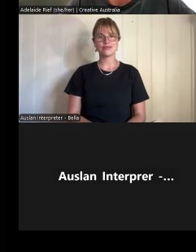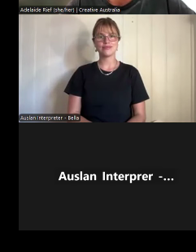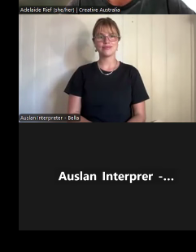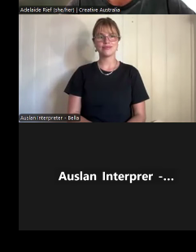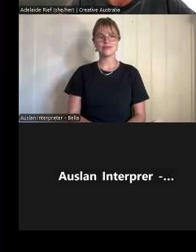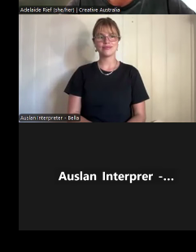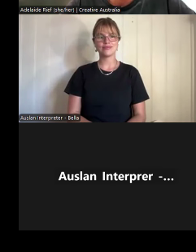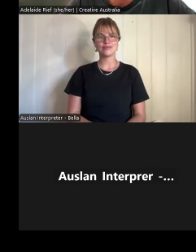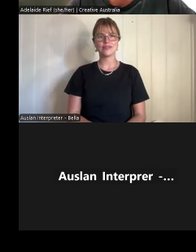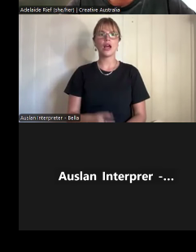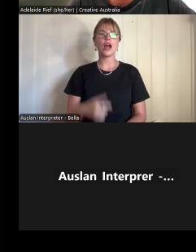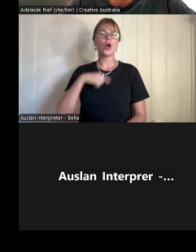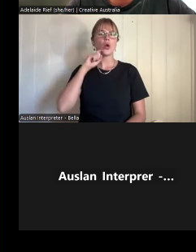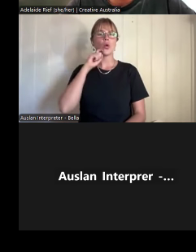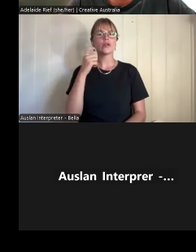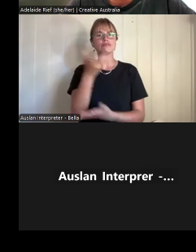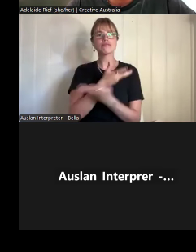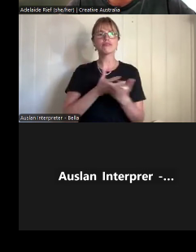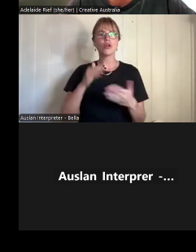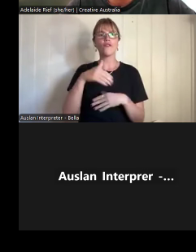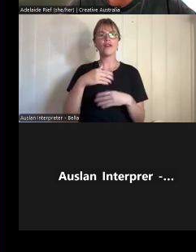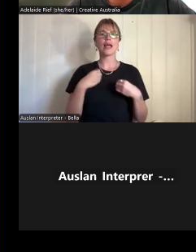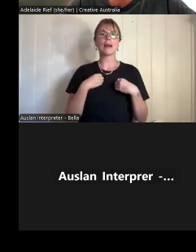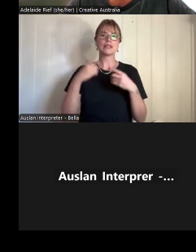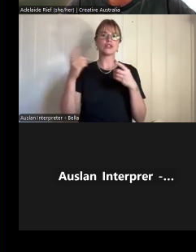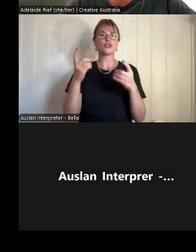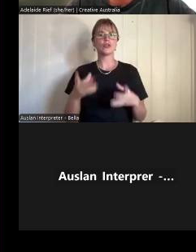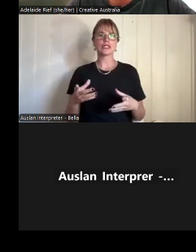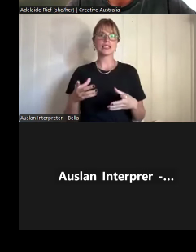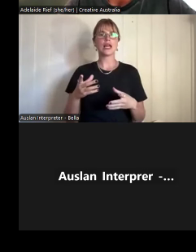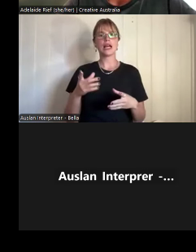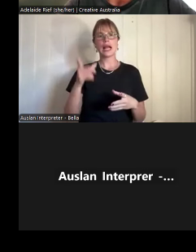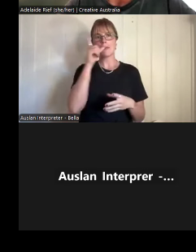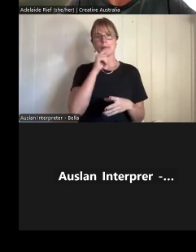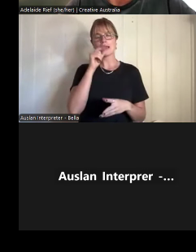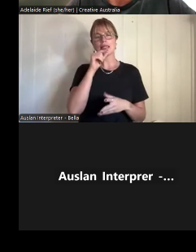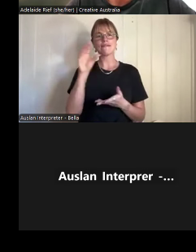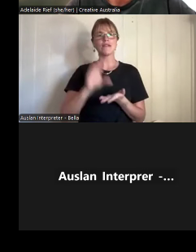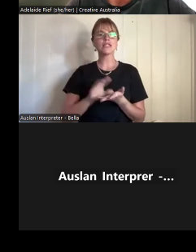to you now about the Company Director Capability Fund for individuals. If you're joining this